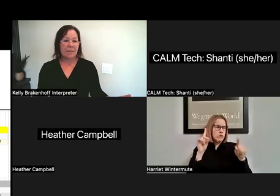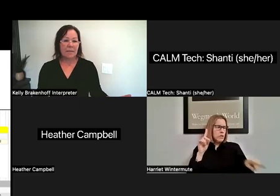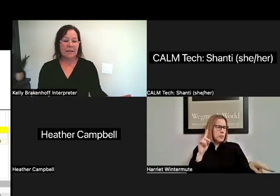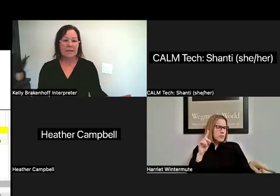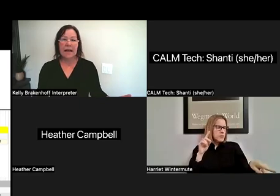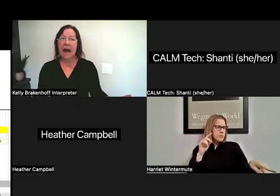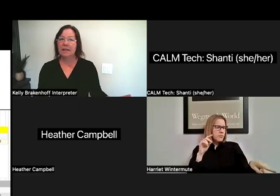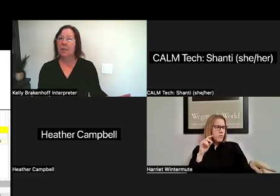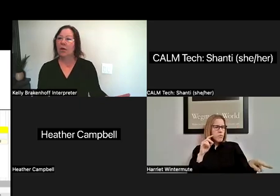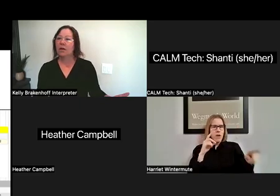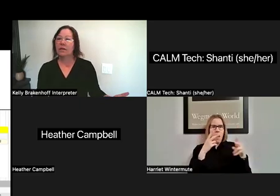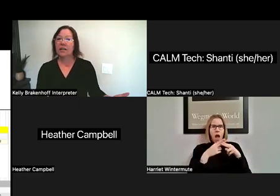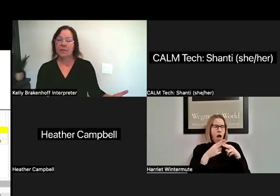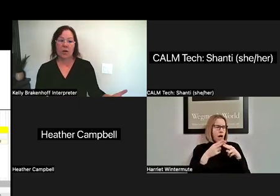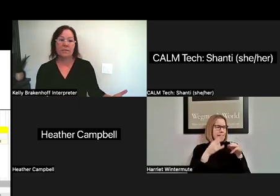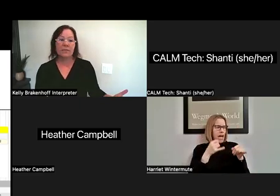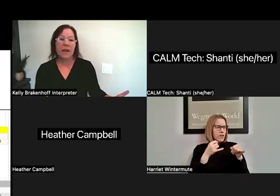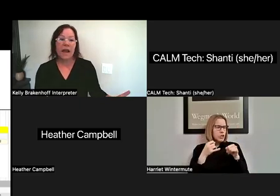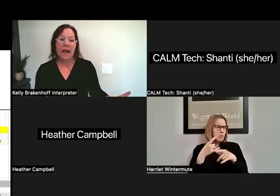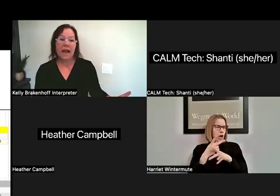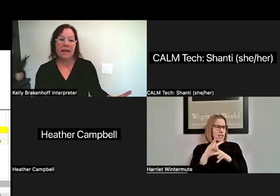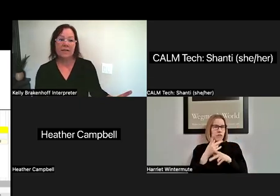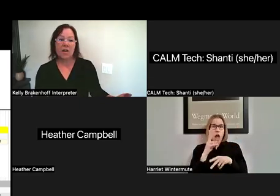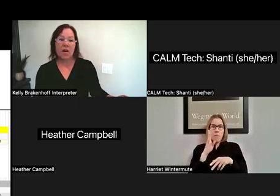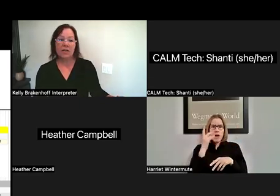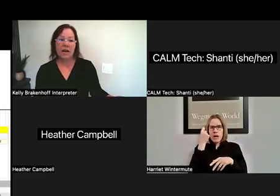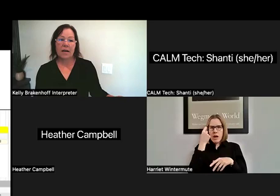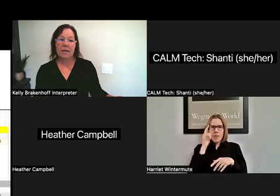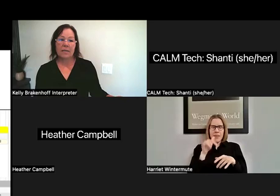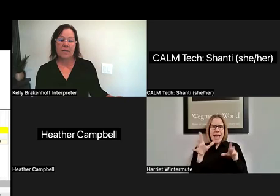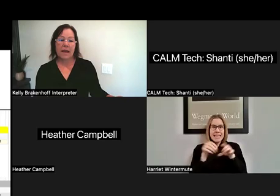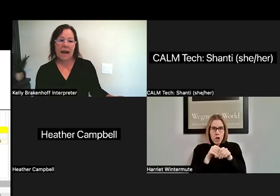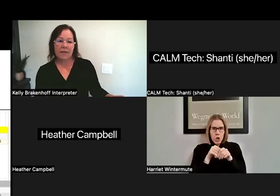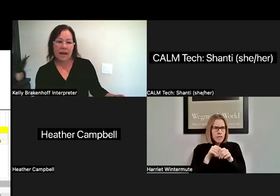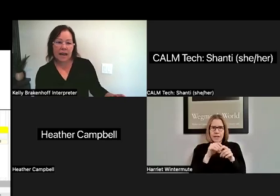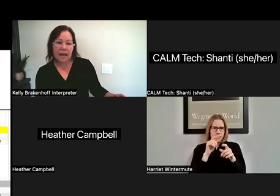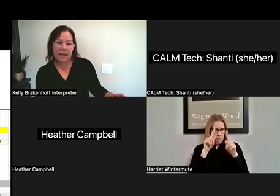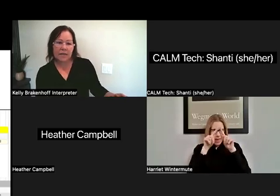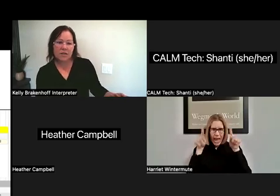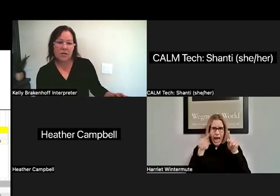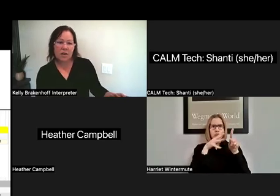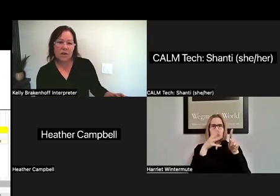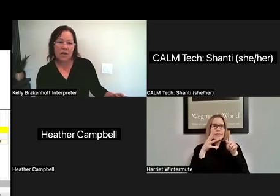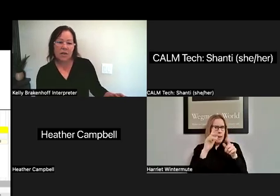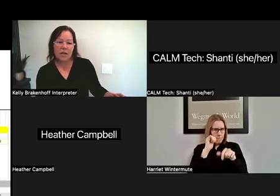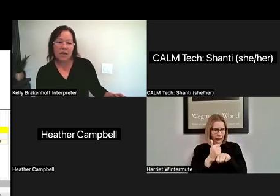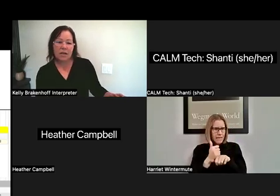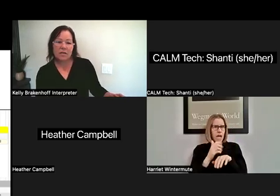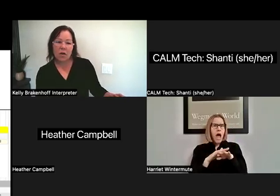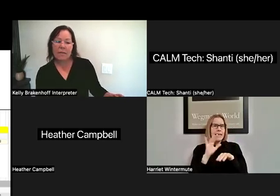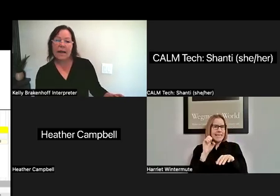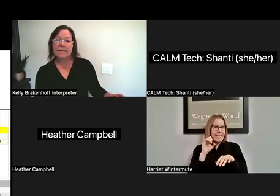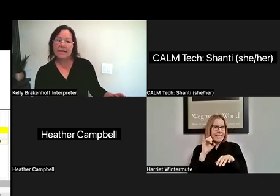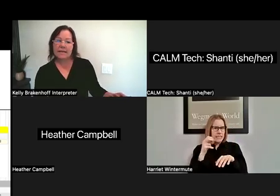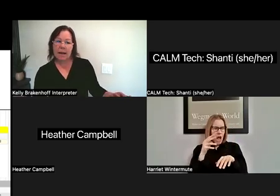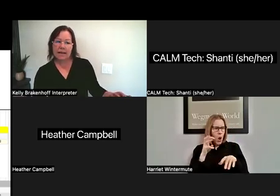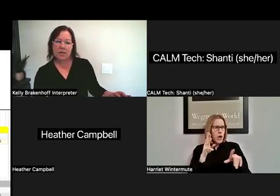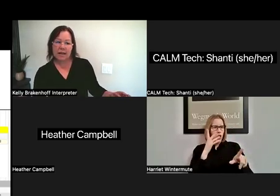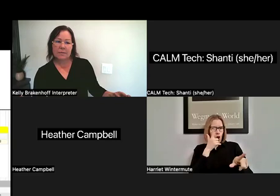task board, dashboard and it's called -- they have an individual -- so it makes this matrix